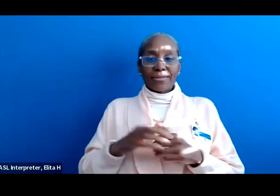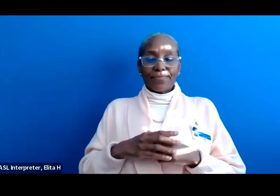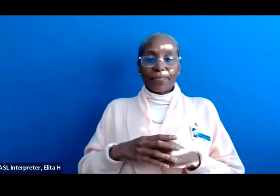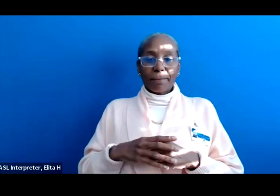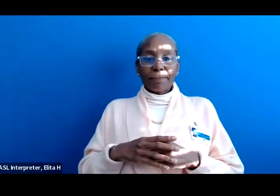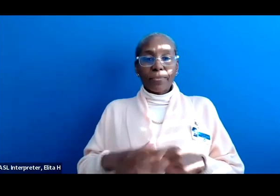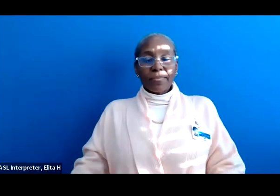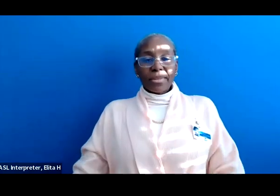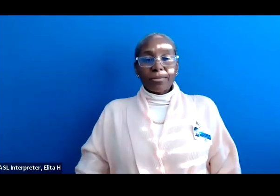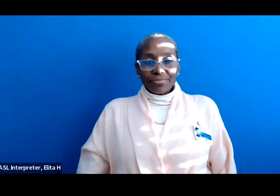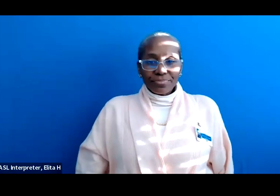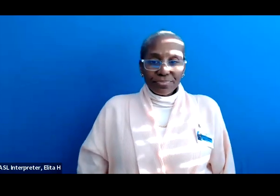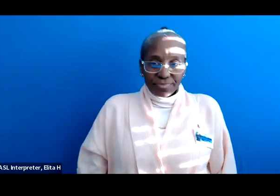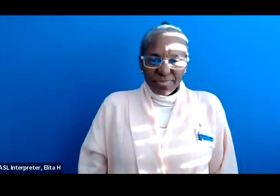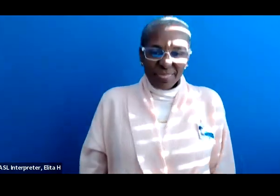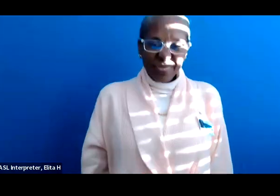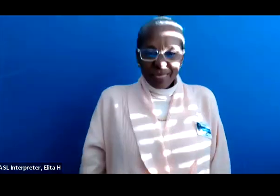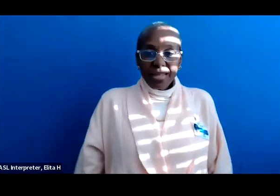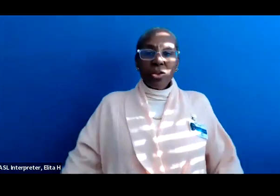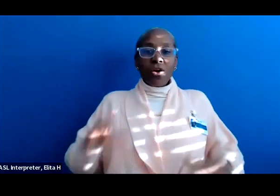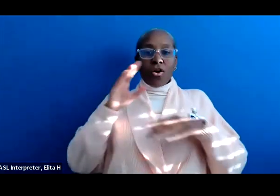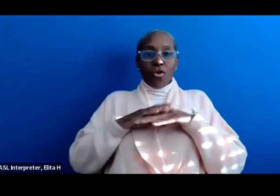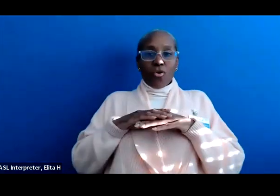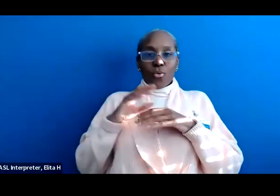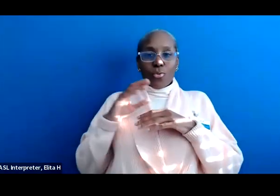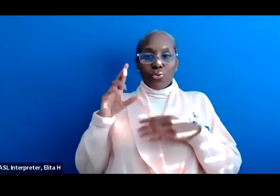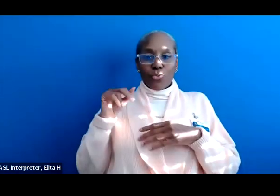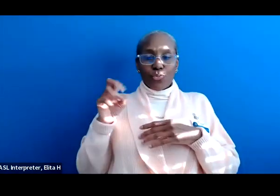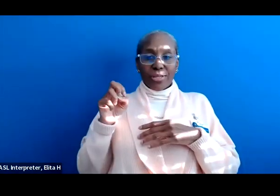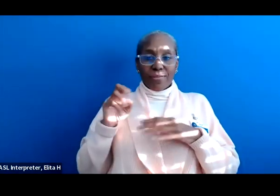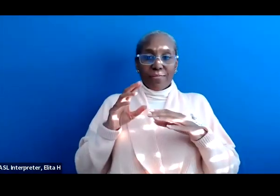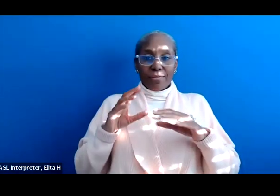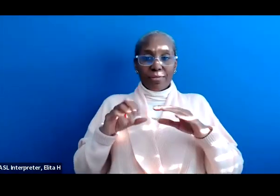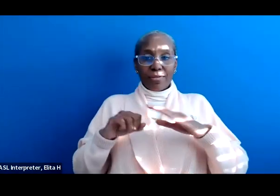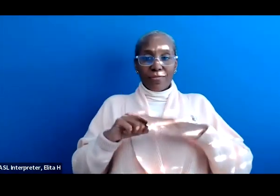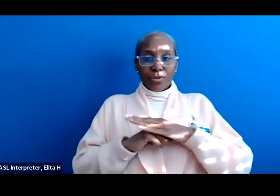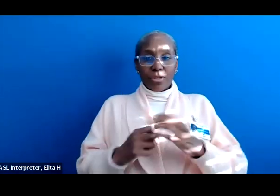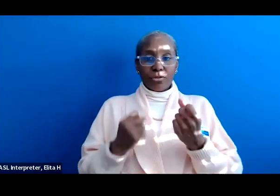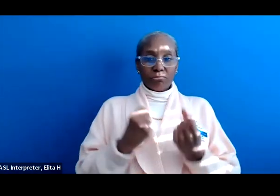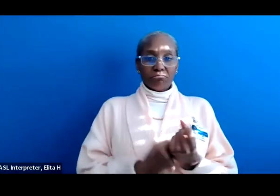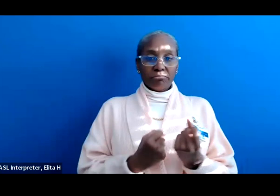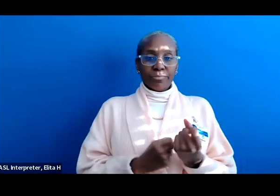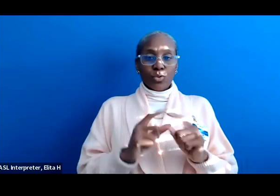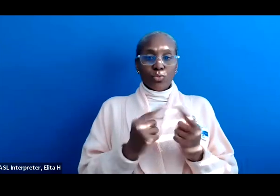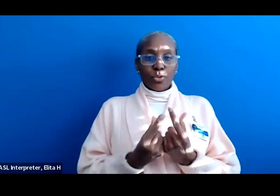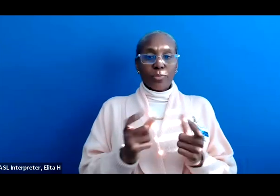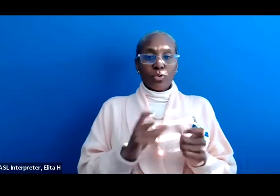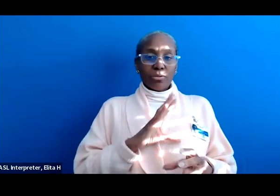Look on the Reeve foundation, there's an advocacy group. You can be as involved as you want to be.